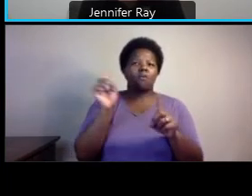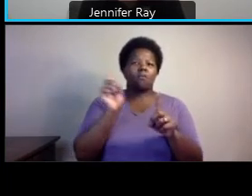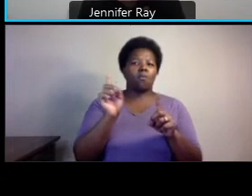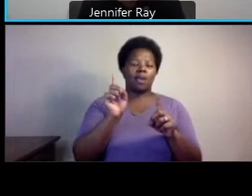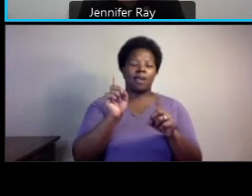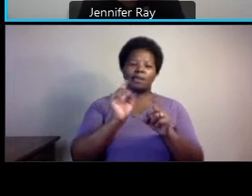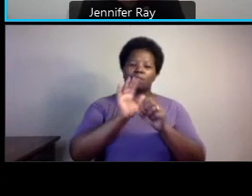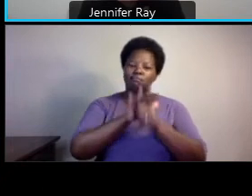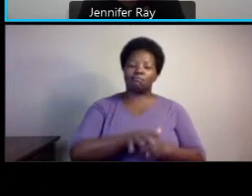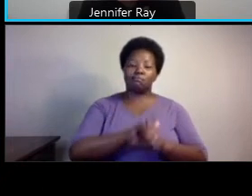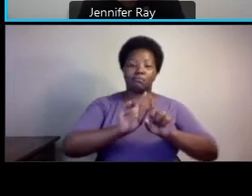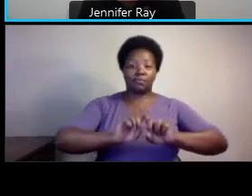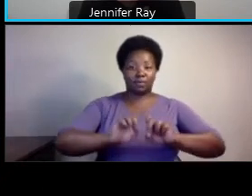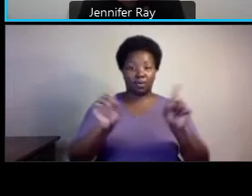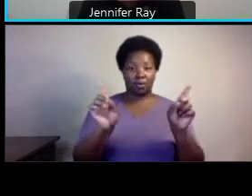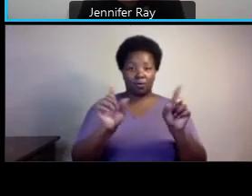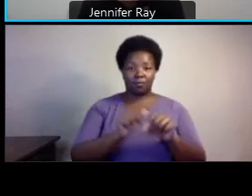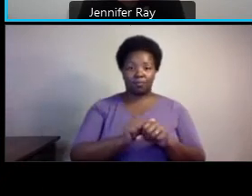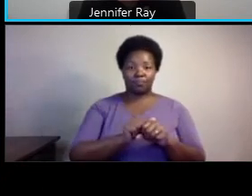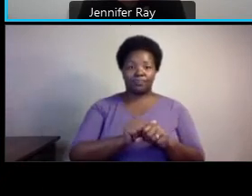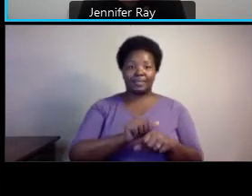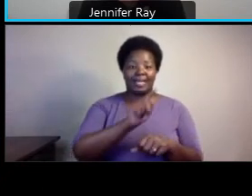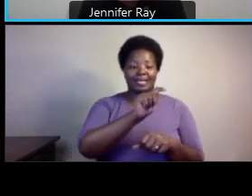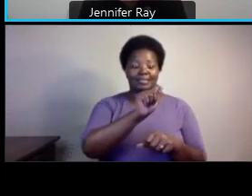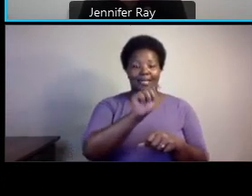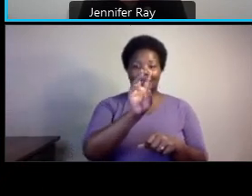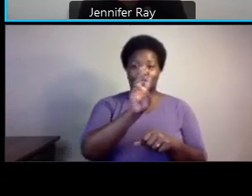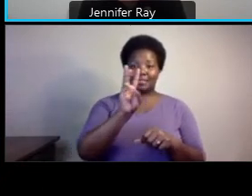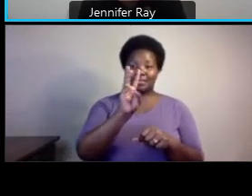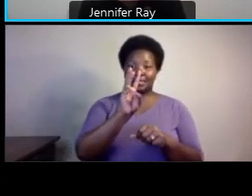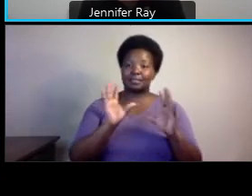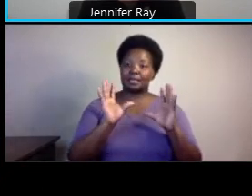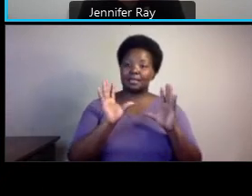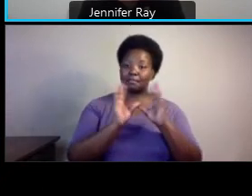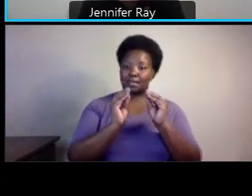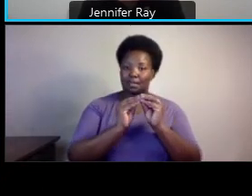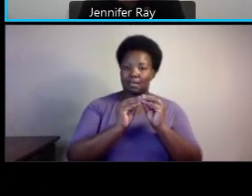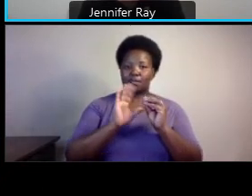public meeting participant questionnaire is used to help ddot ensure that we are